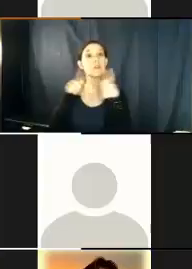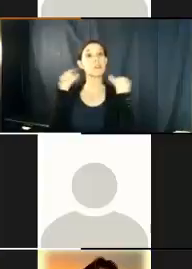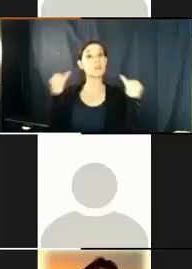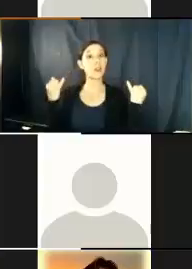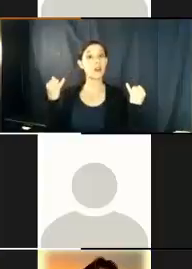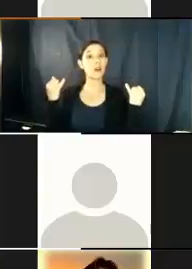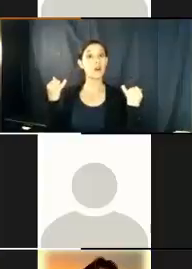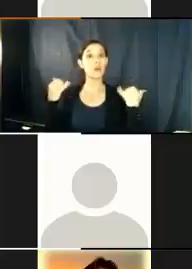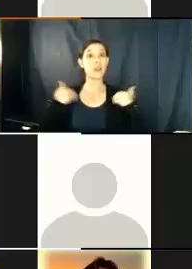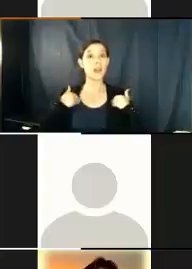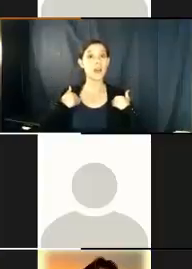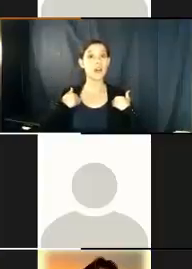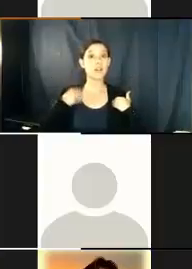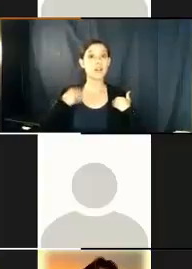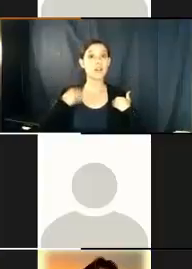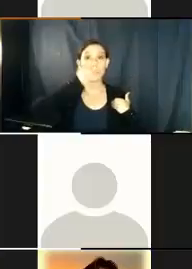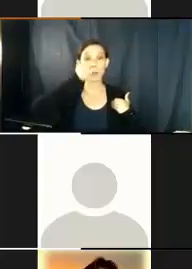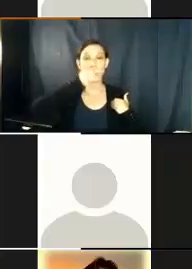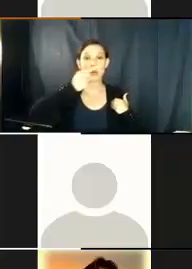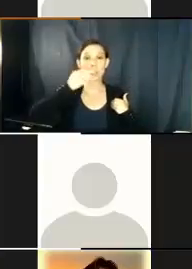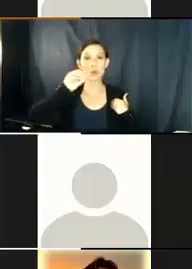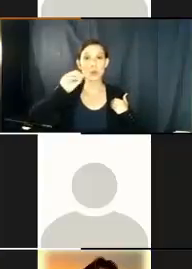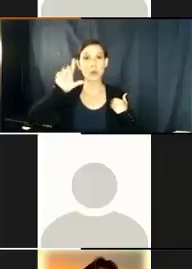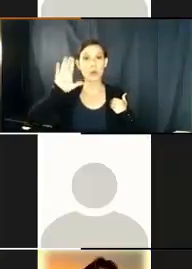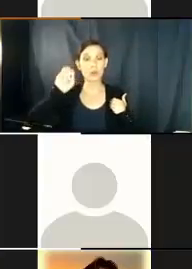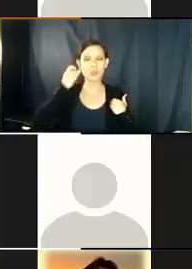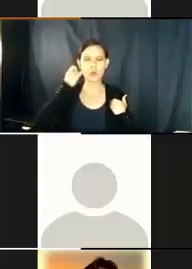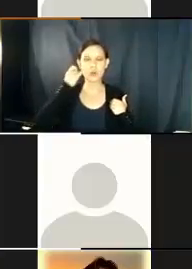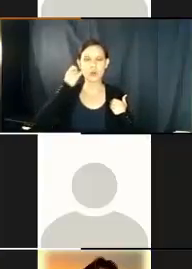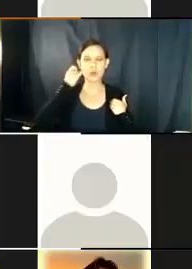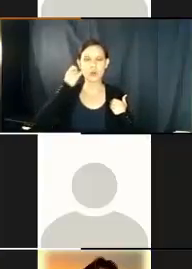So if I need to know a fact, I can go look it up.